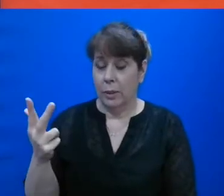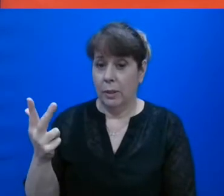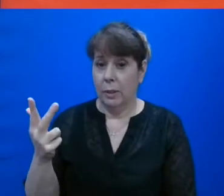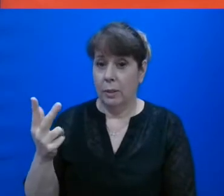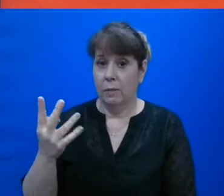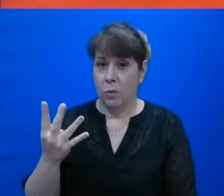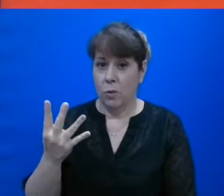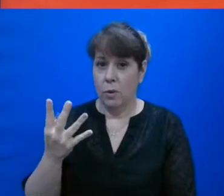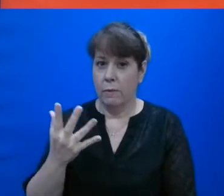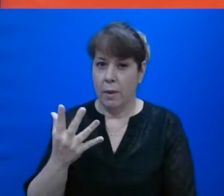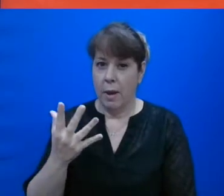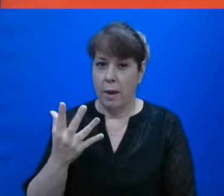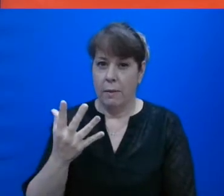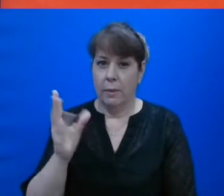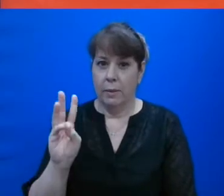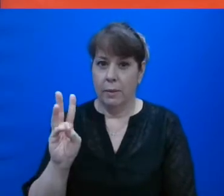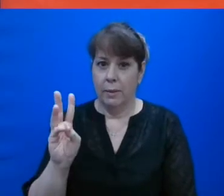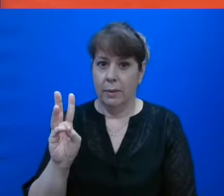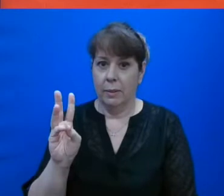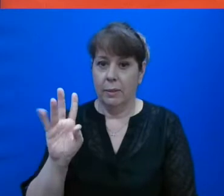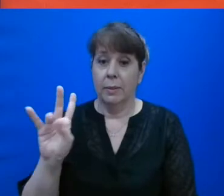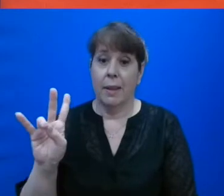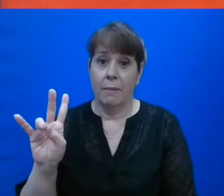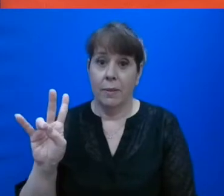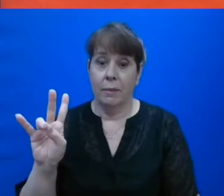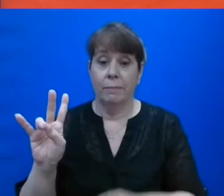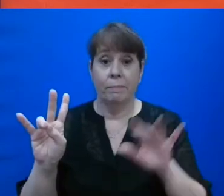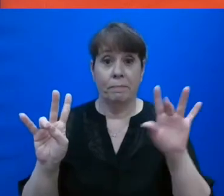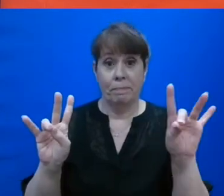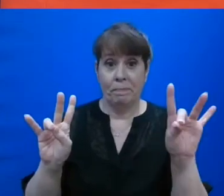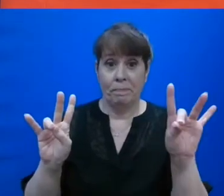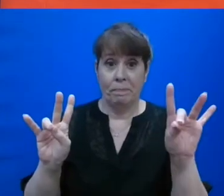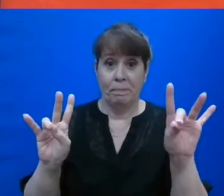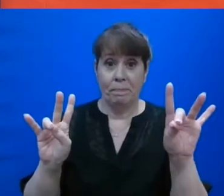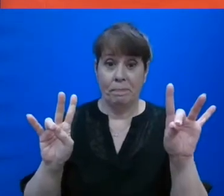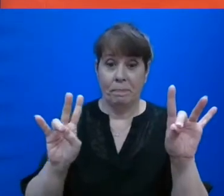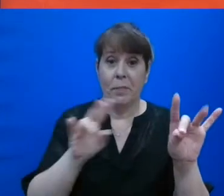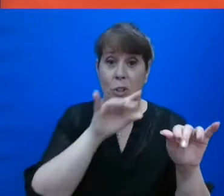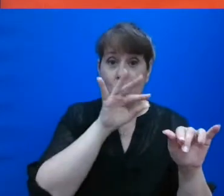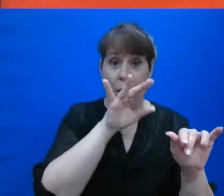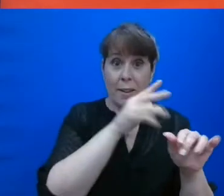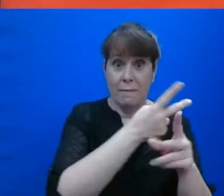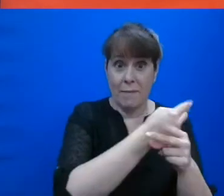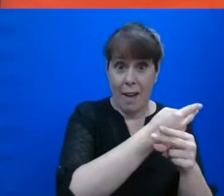FOUR, FIVE, SIX, SEVEN. EIGHT DRAGONFLIES, SEVEN